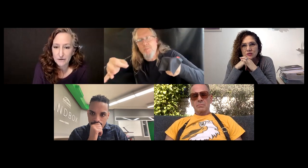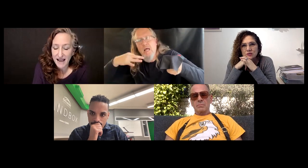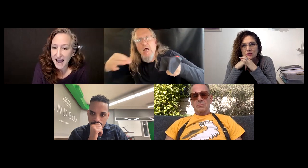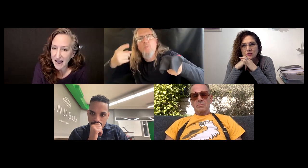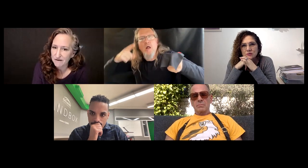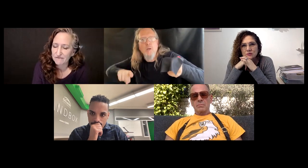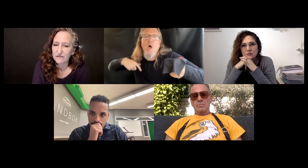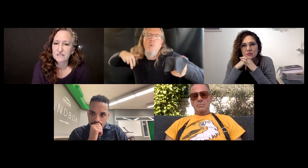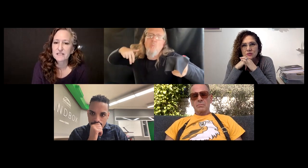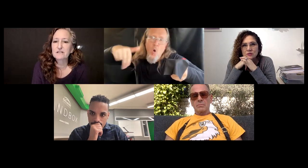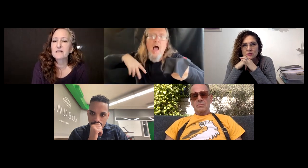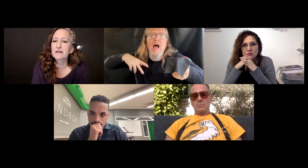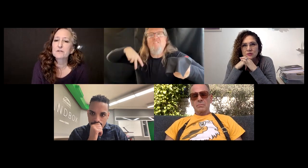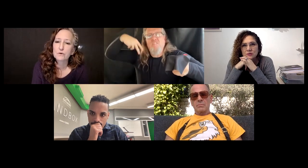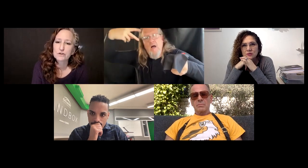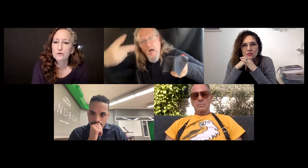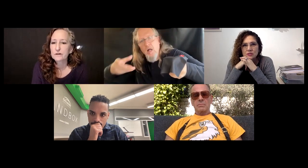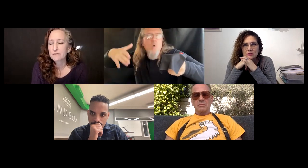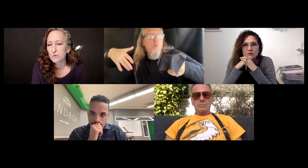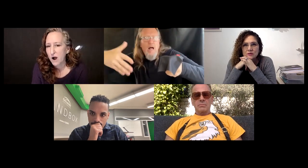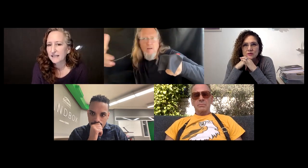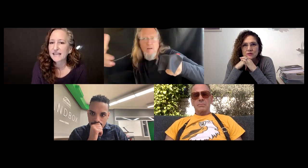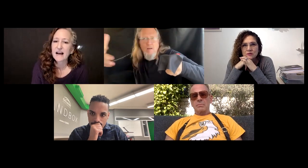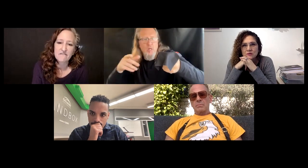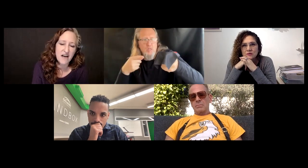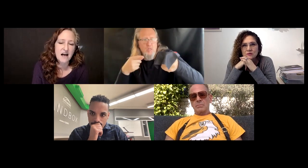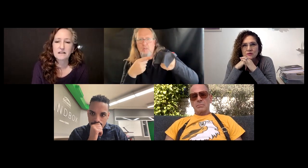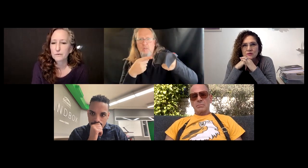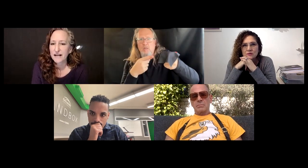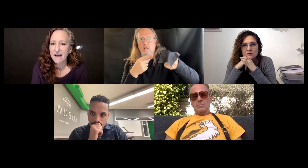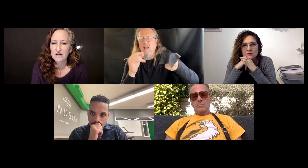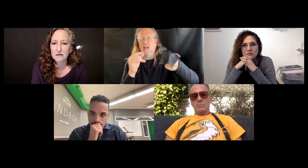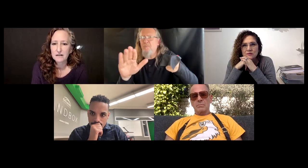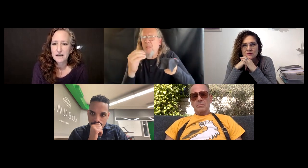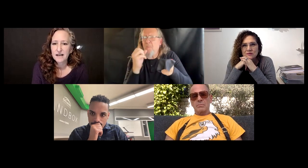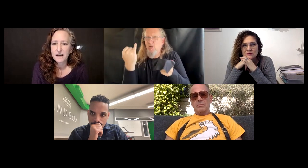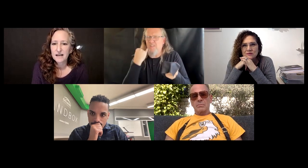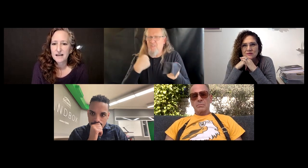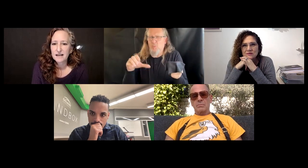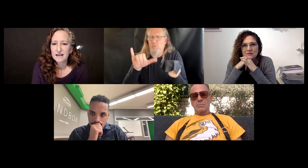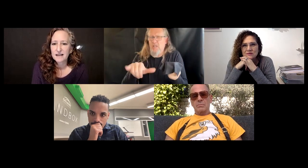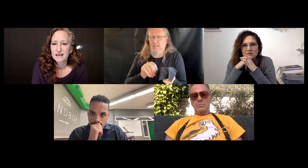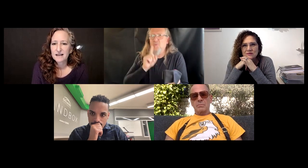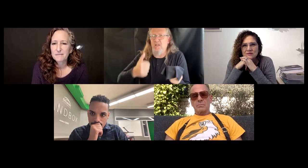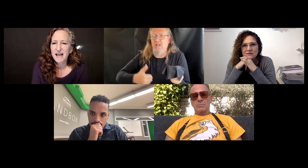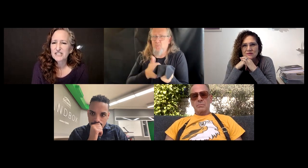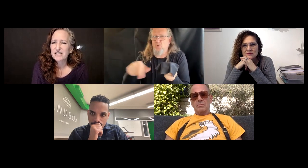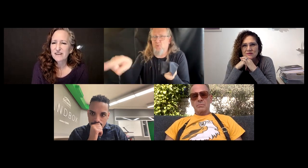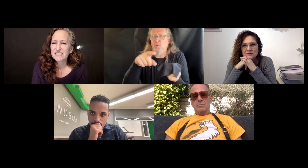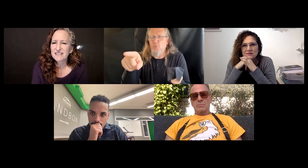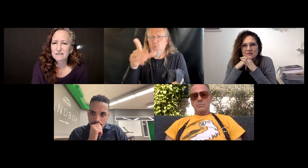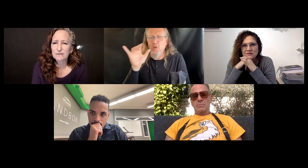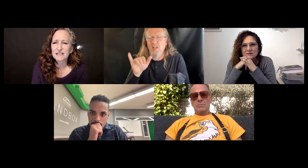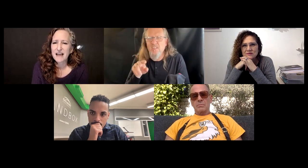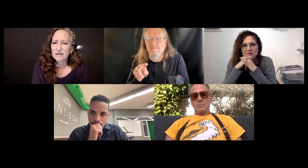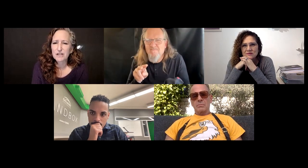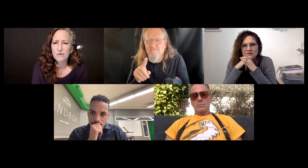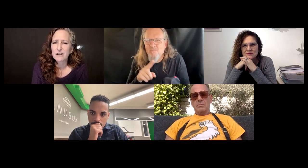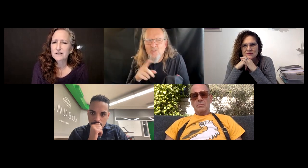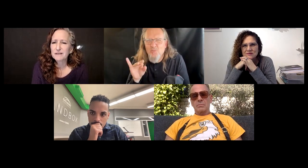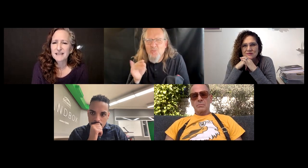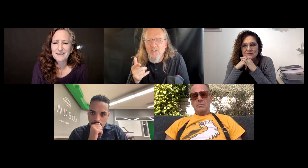I was walking I fell, or whatever. Imagine, if I did that in real life with you all, you'd be like, what are you doing?